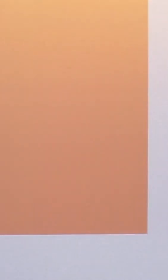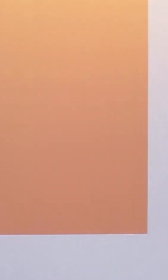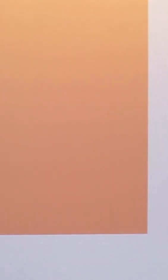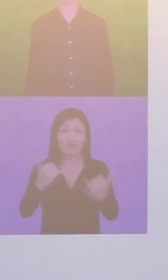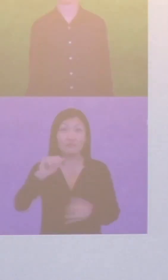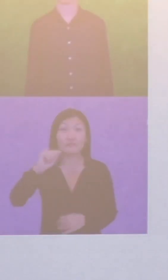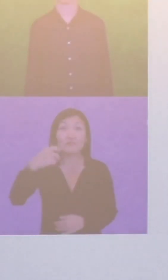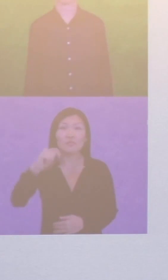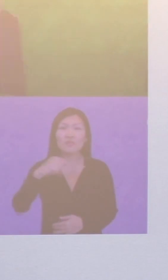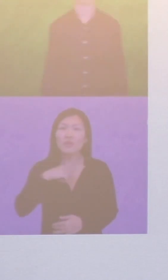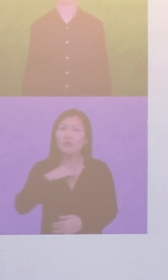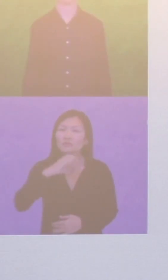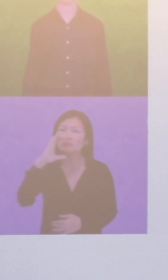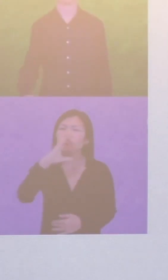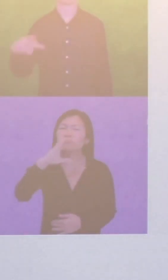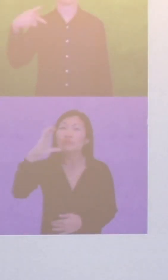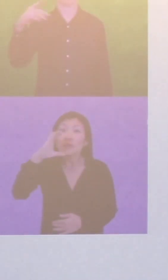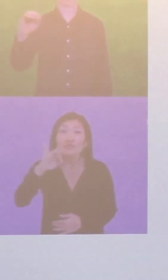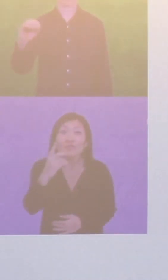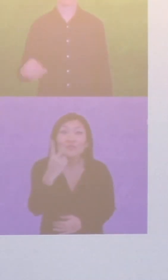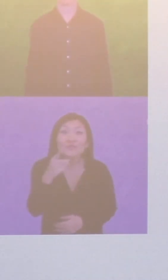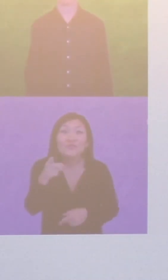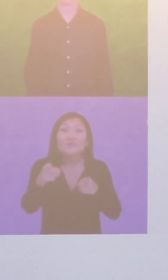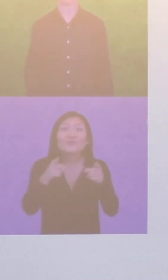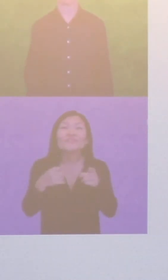The owner-- there are two Black deaf owners that own this.